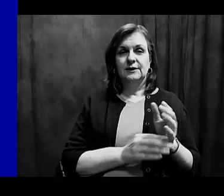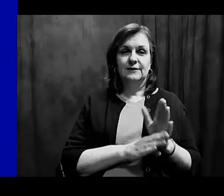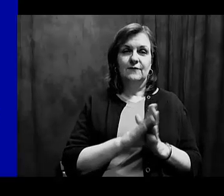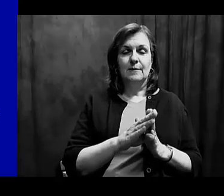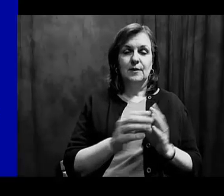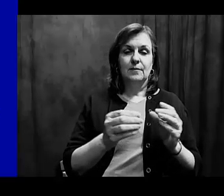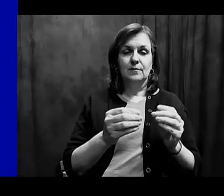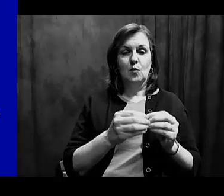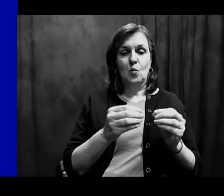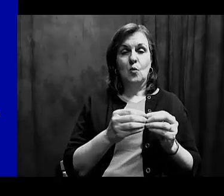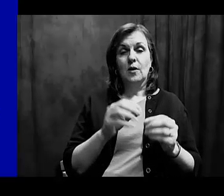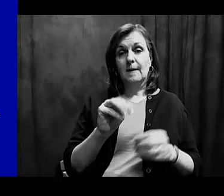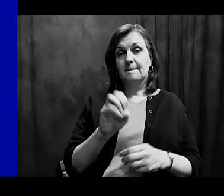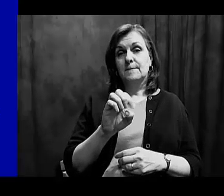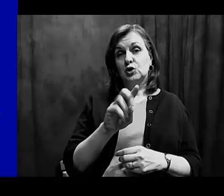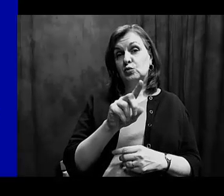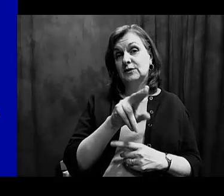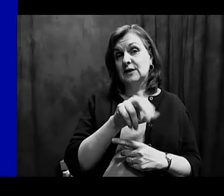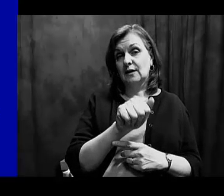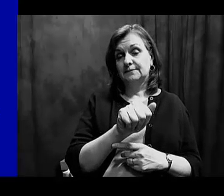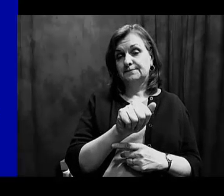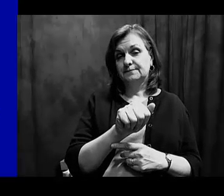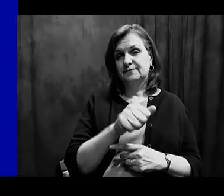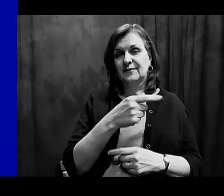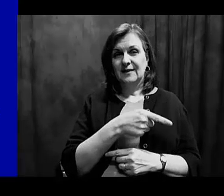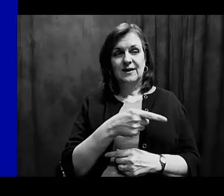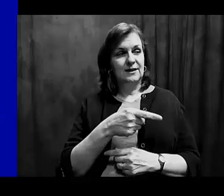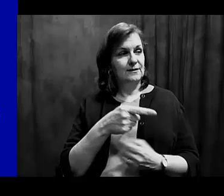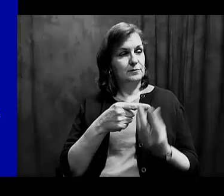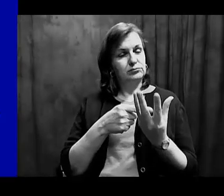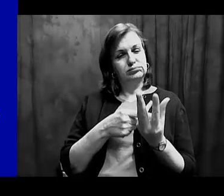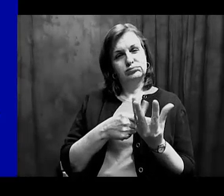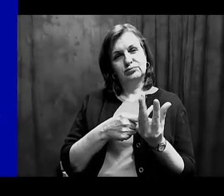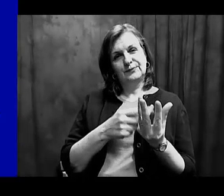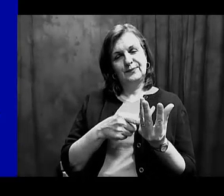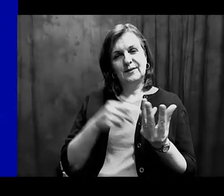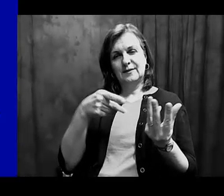including the development of more adult stage medusa's. So this polyp you see